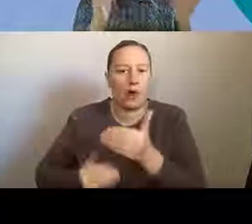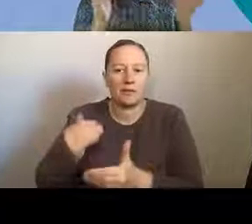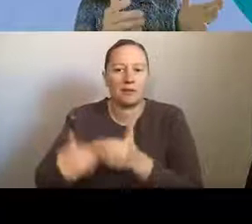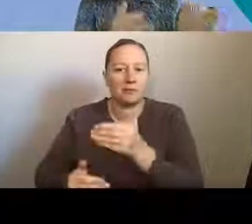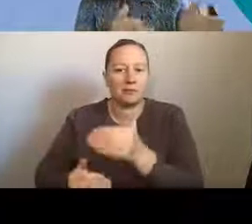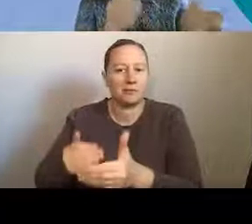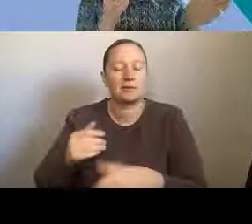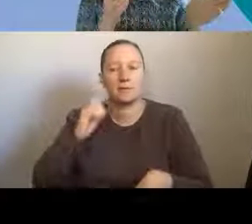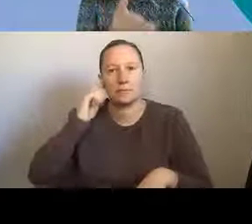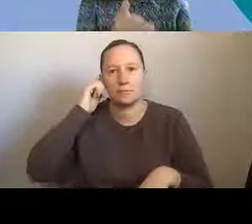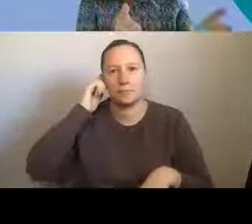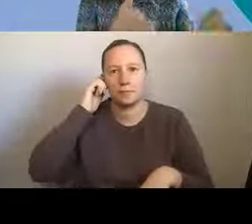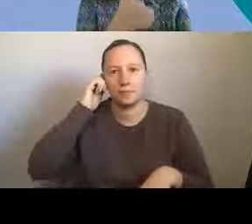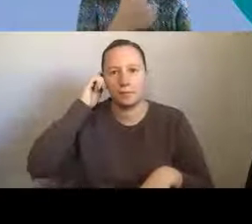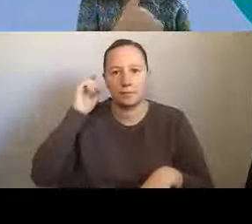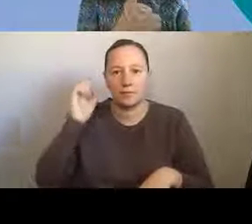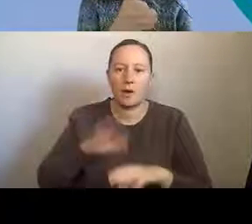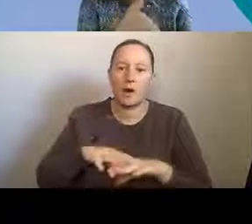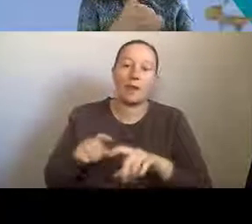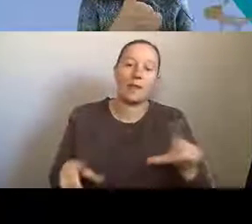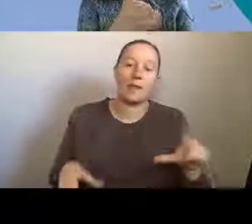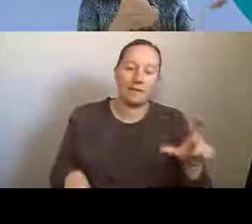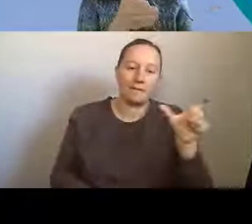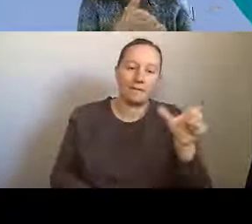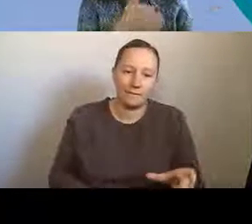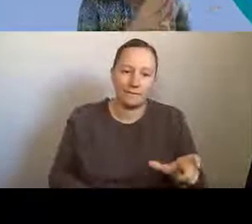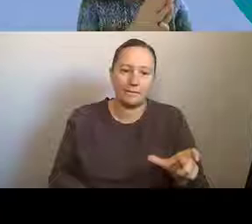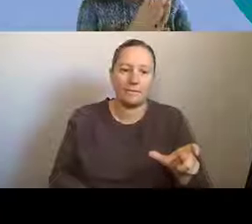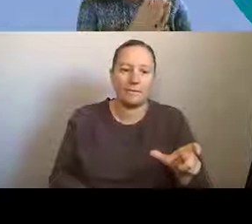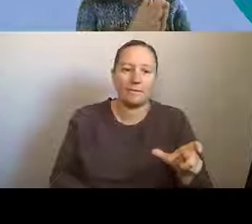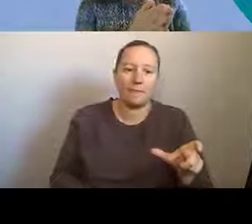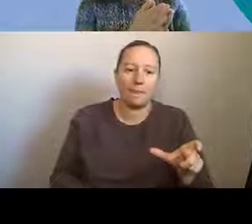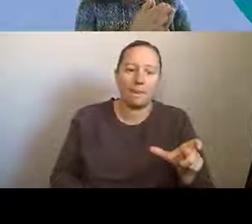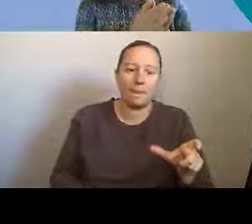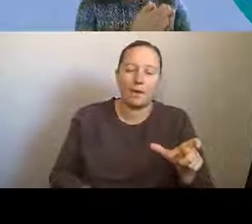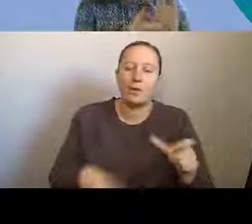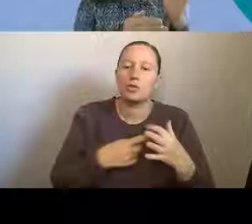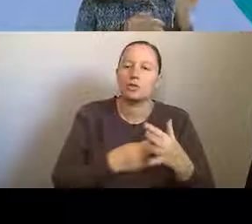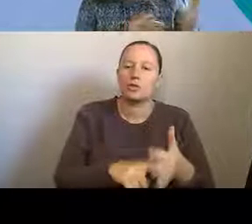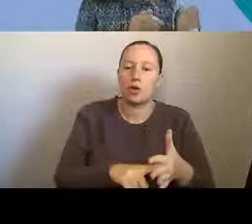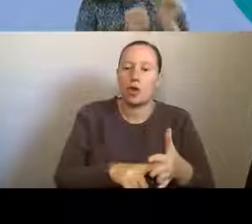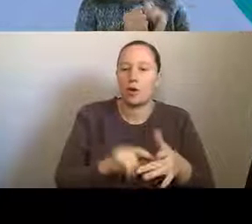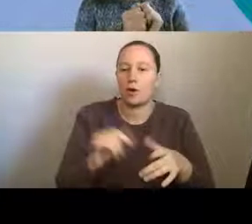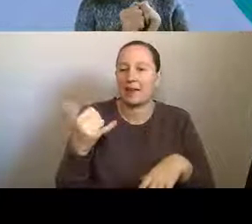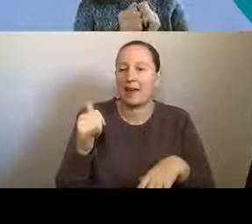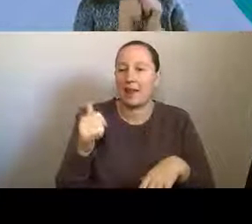So on the left you start where the yellow arrow is, you submit your application,